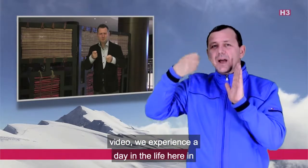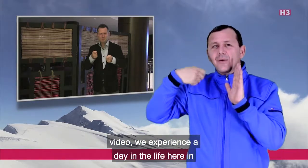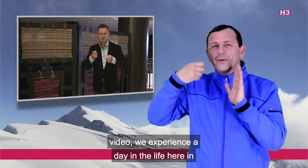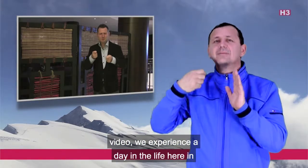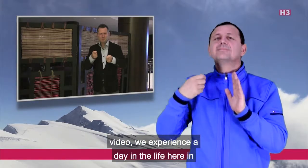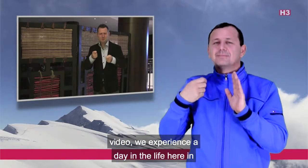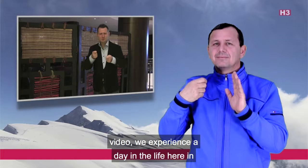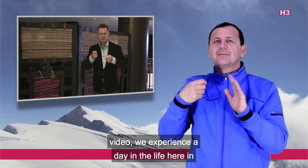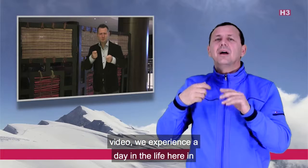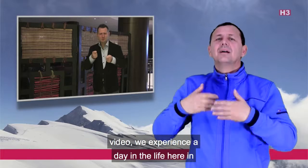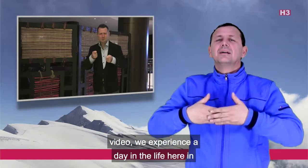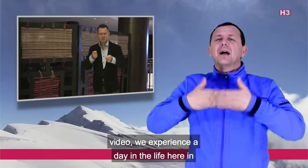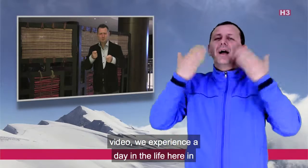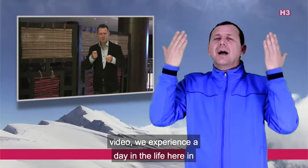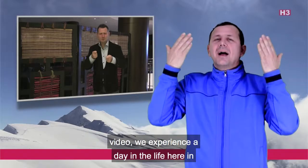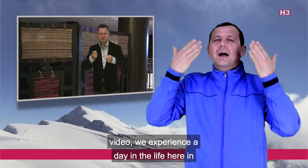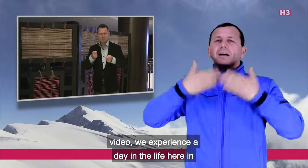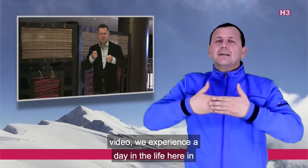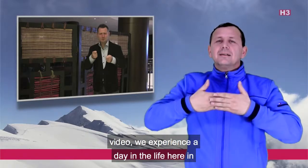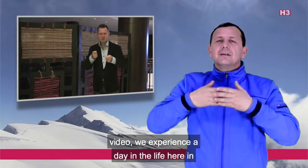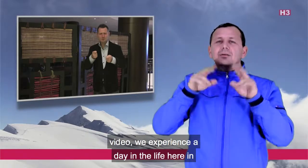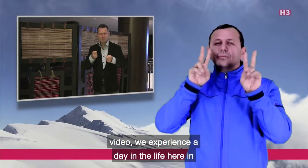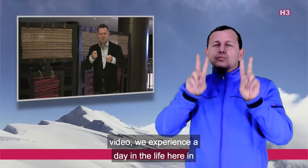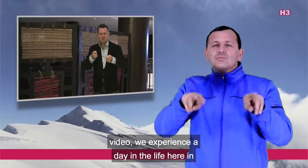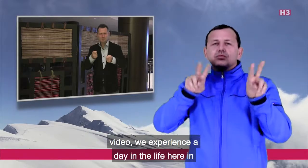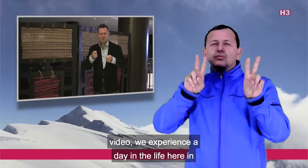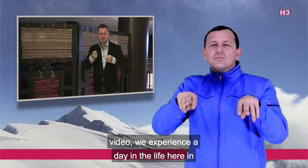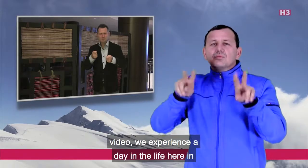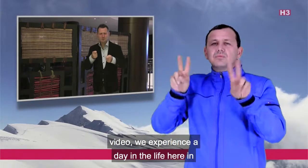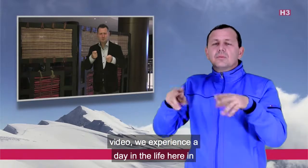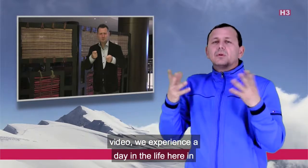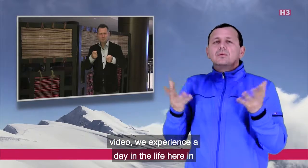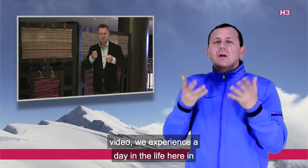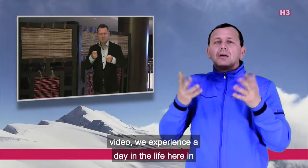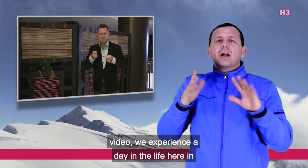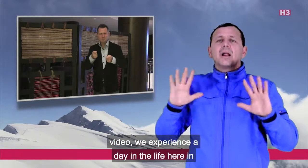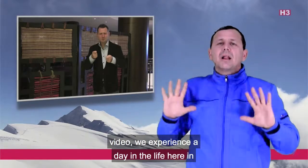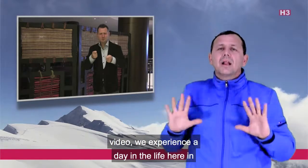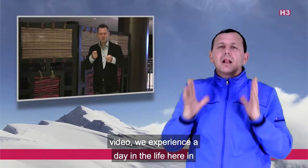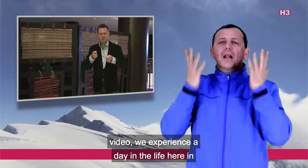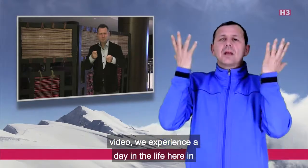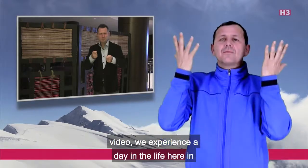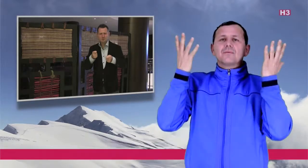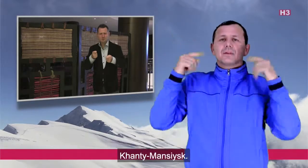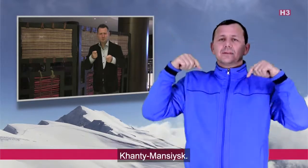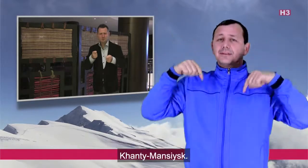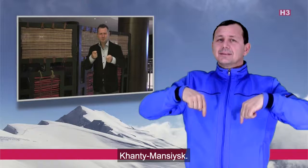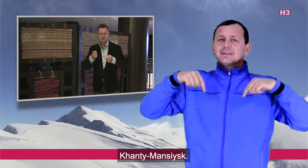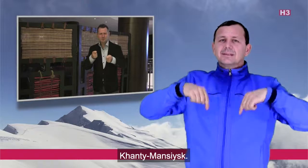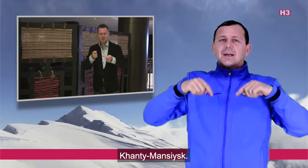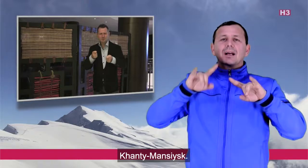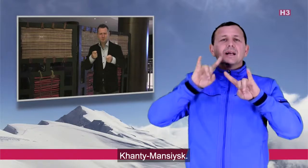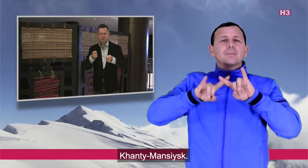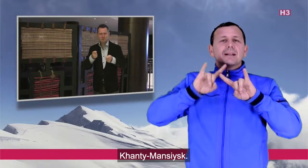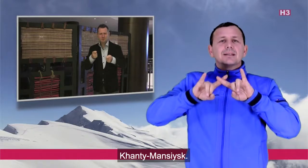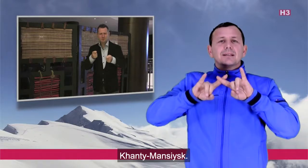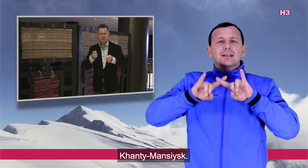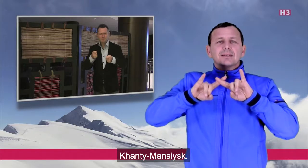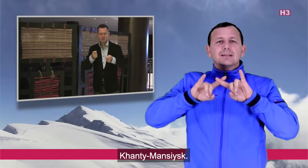video, we experience a day in the life